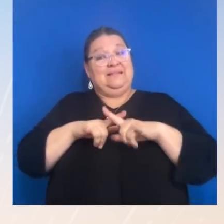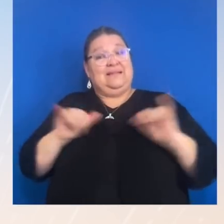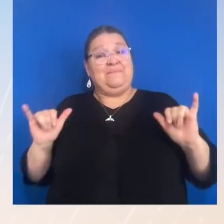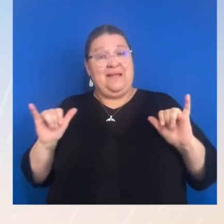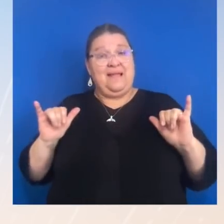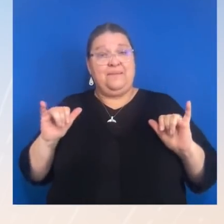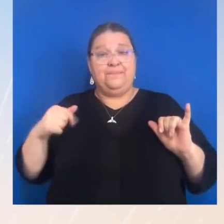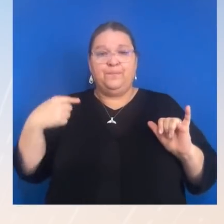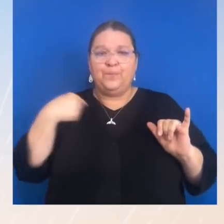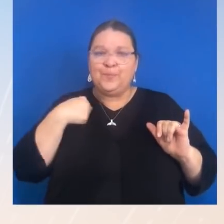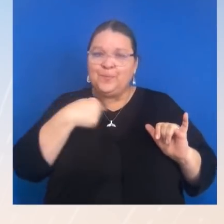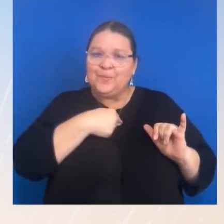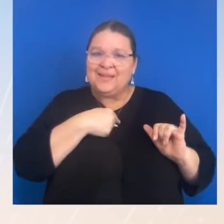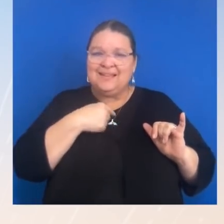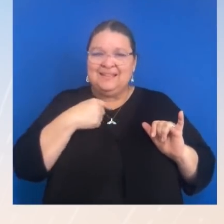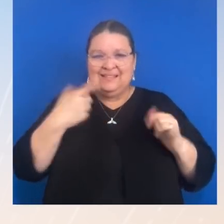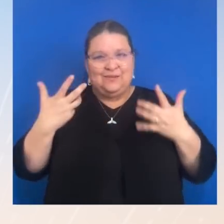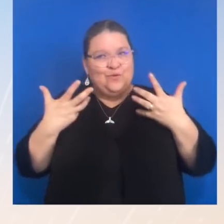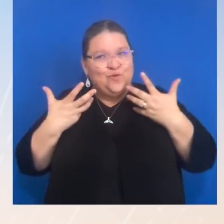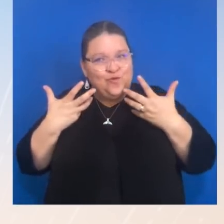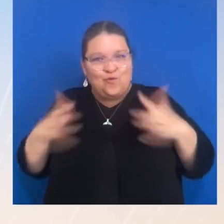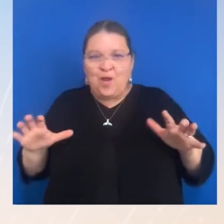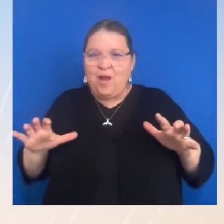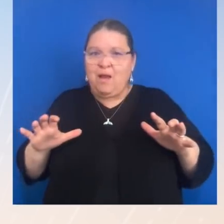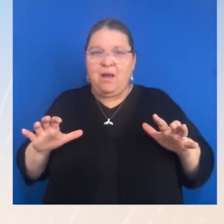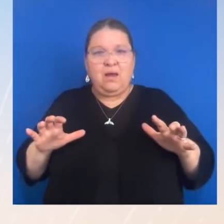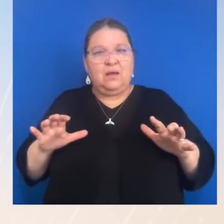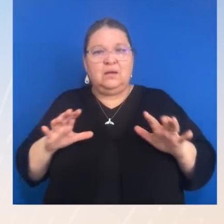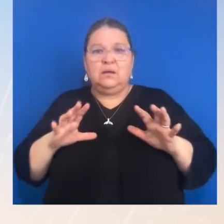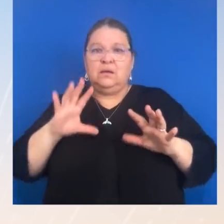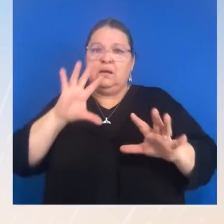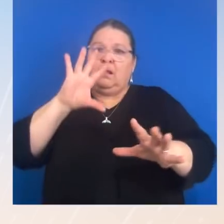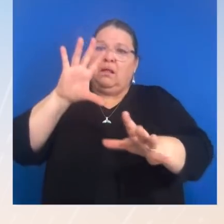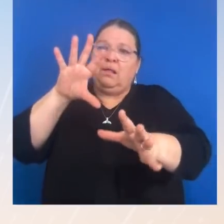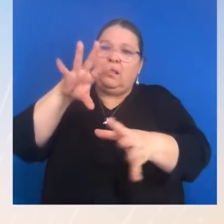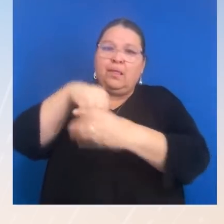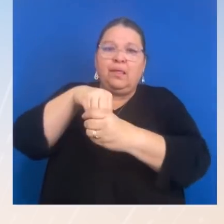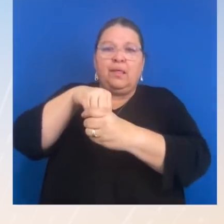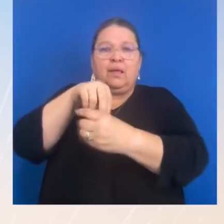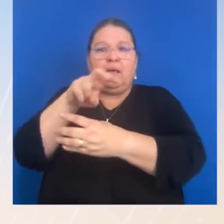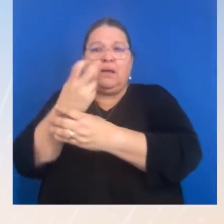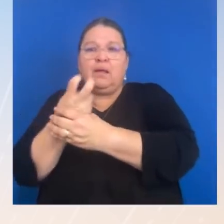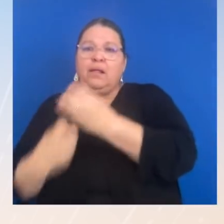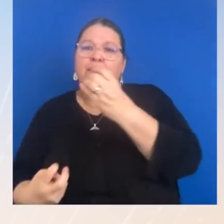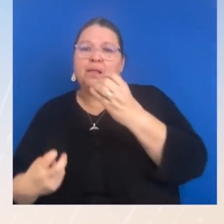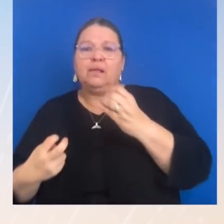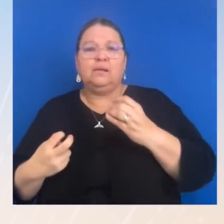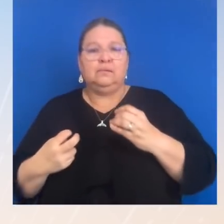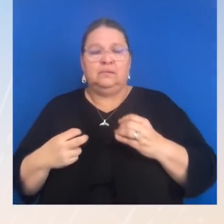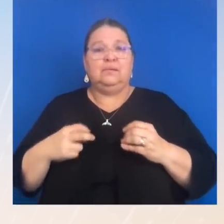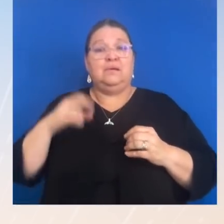I don't think we have held back in any capacity in providing assistance, having the backs of the Ukrainians, but we are not going to do things